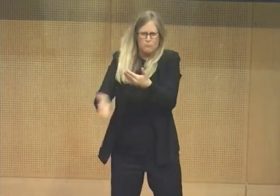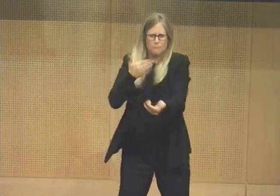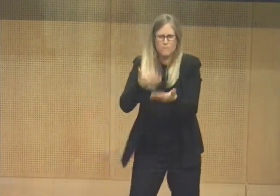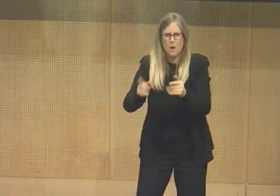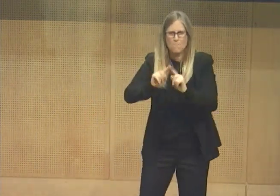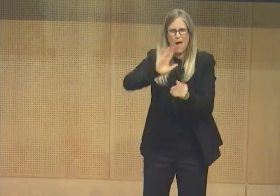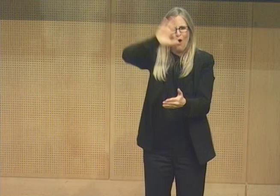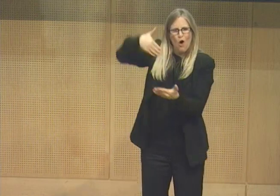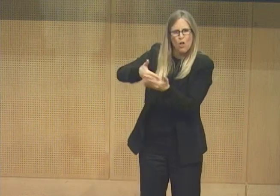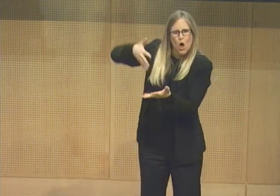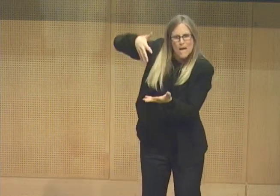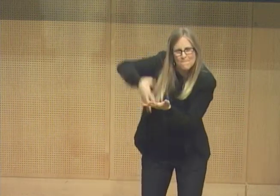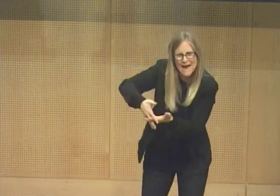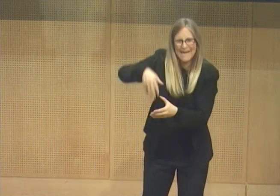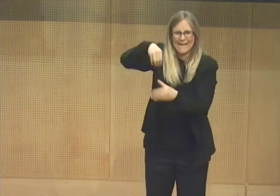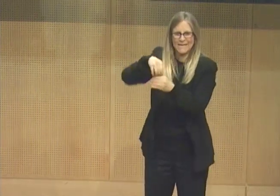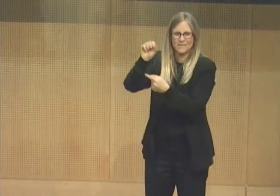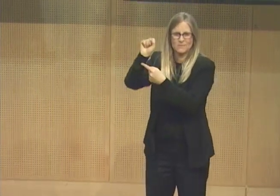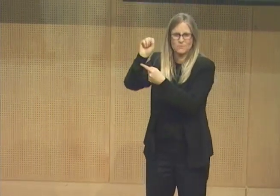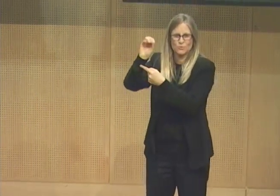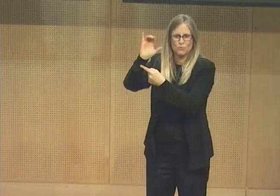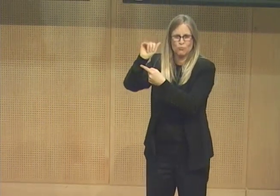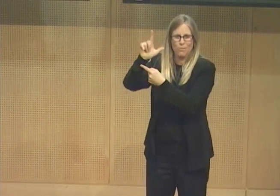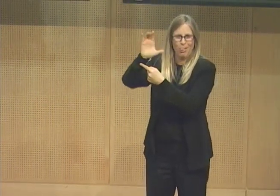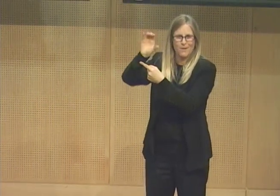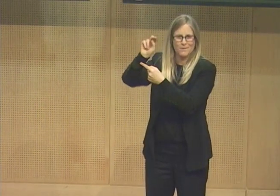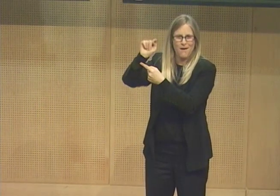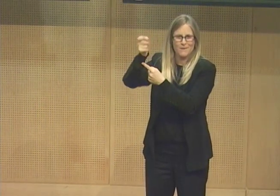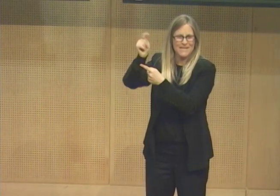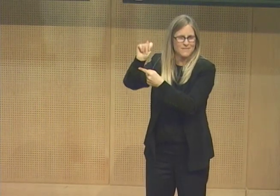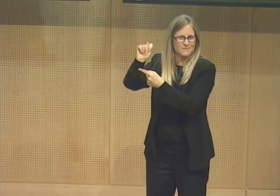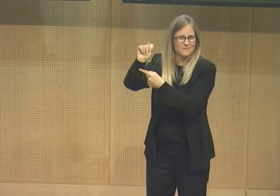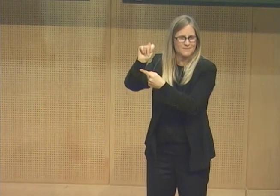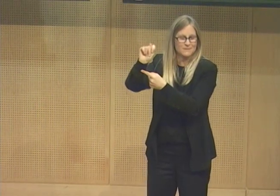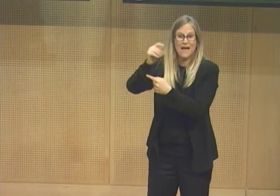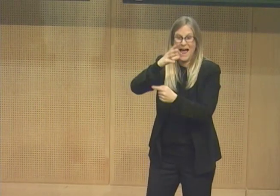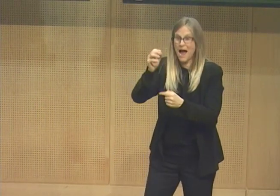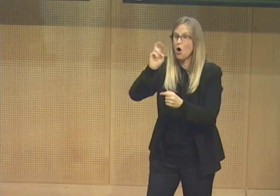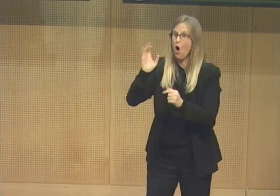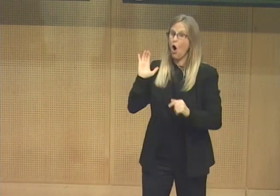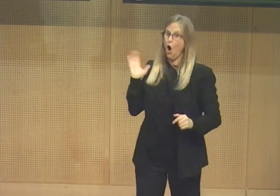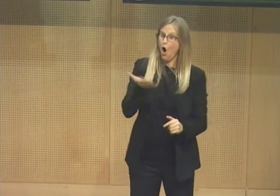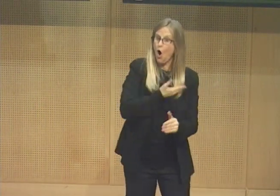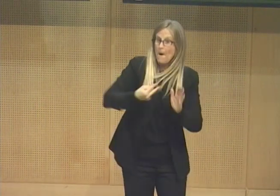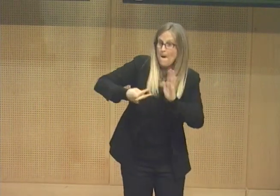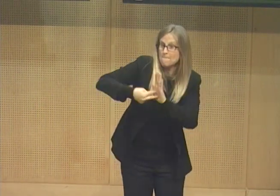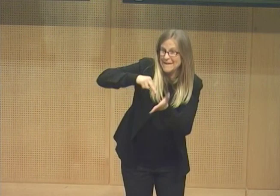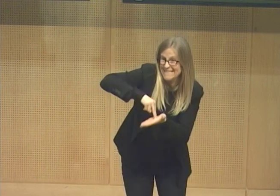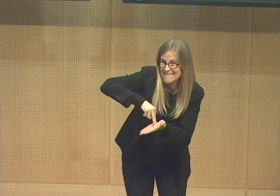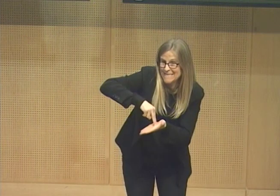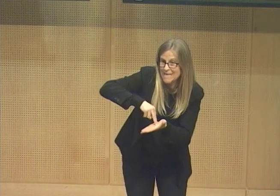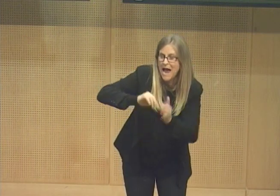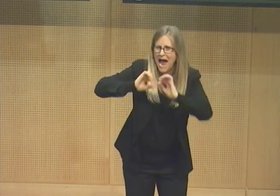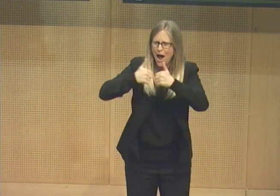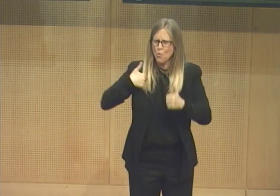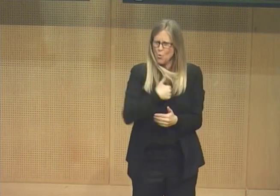that is all embedded in a social context. To understand the language and the communication